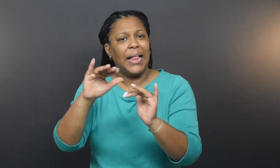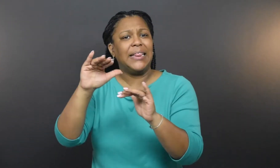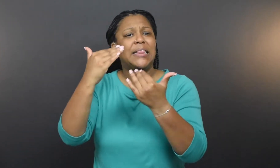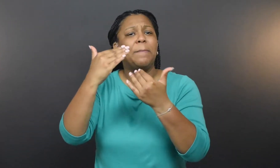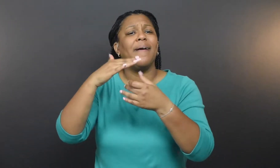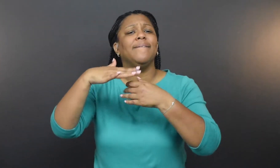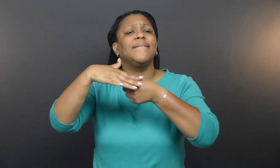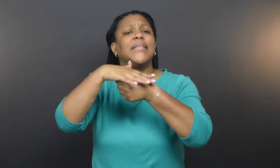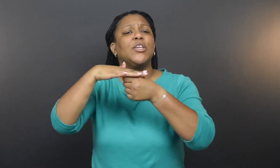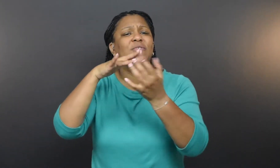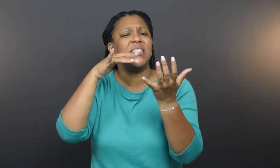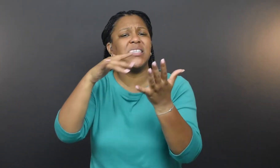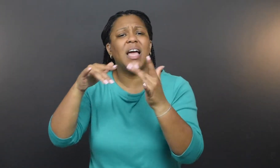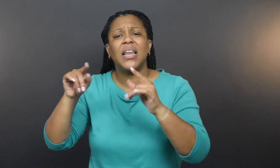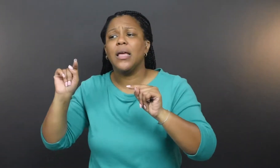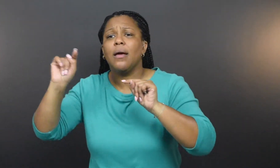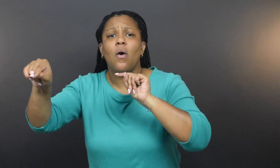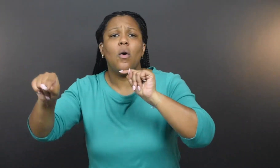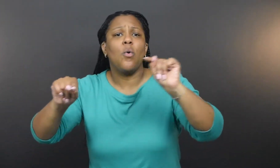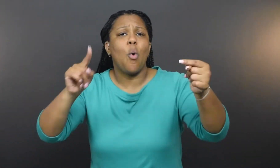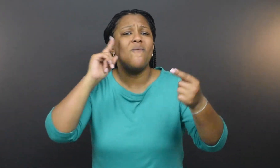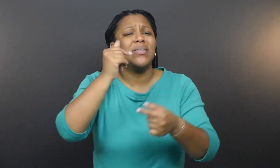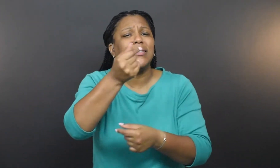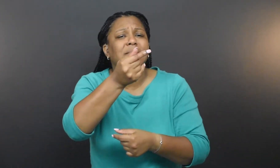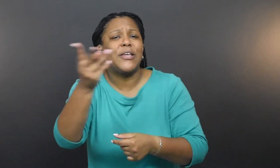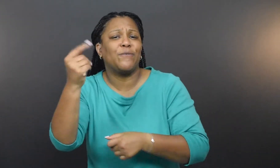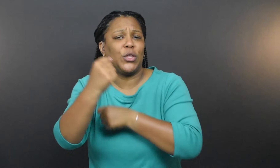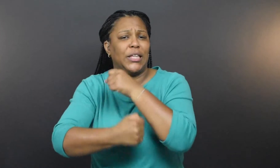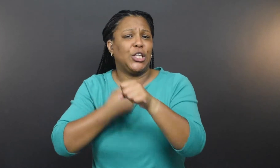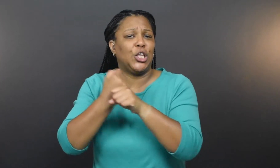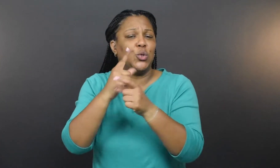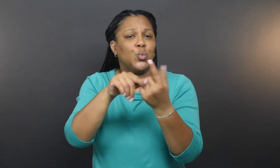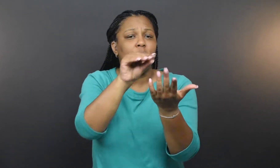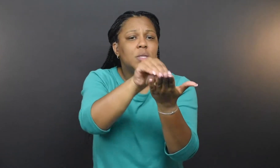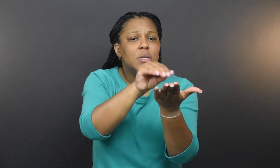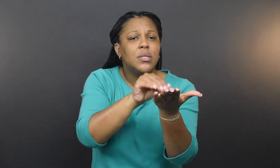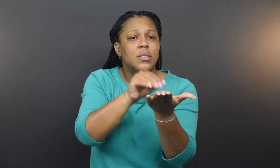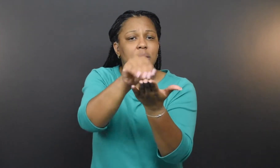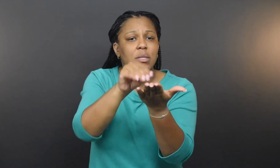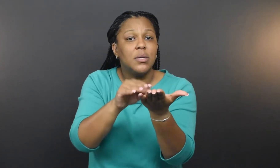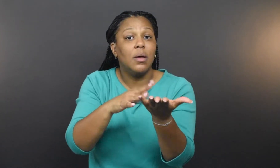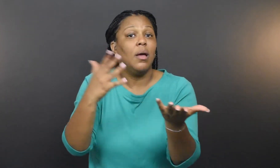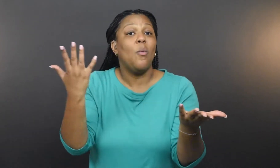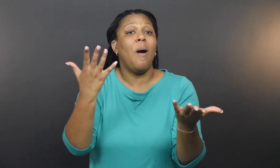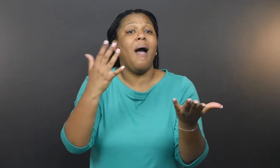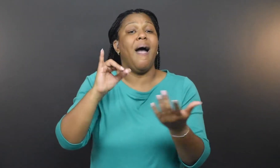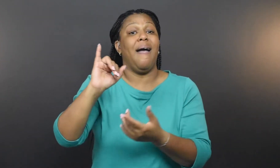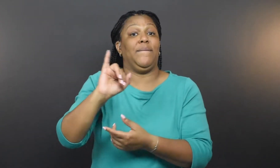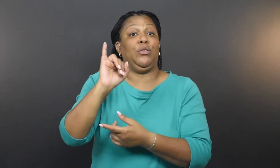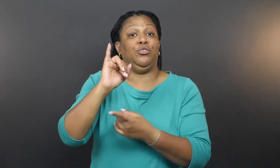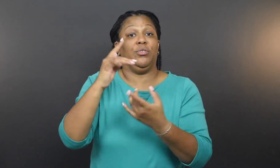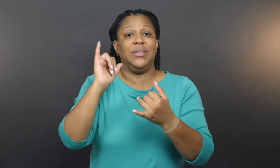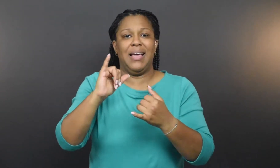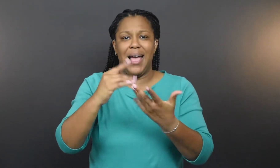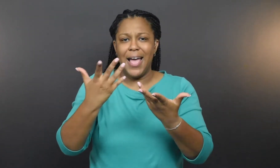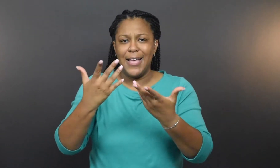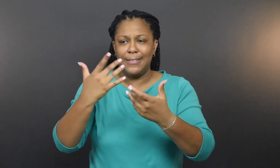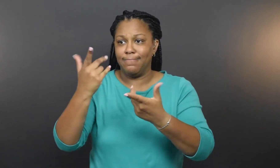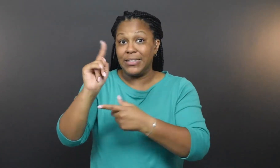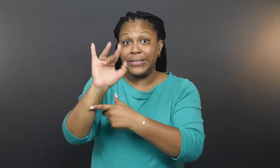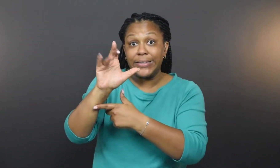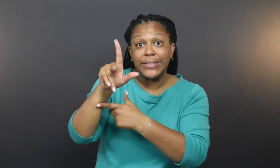studies for several years to document infection prevalence in ticks with various disease agents.